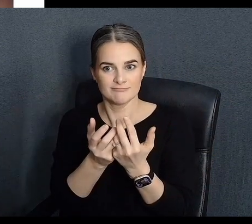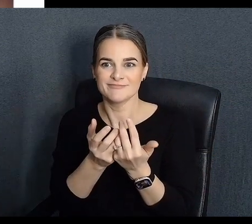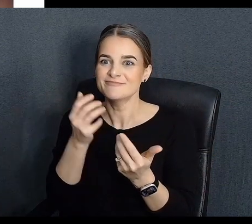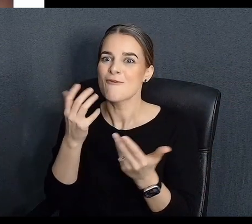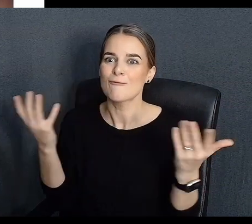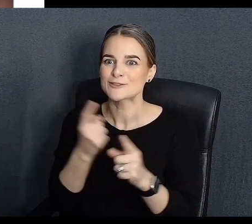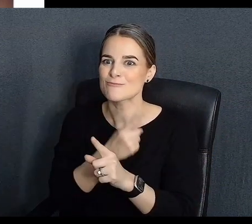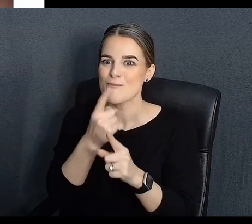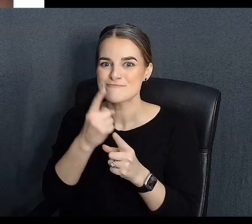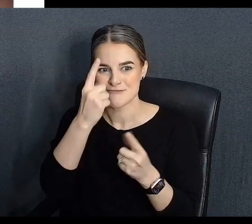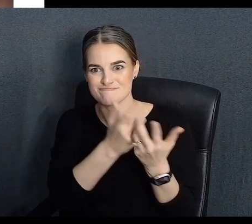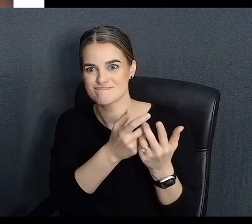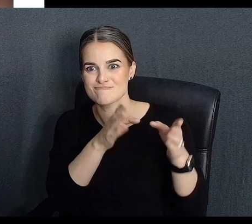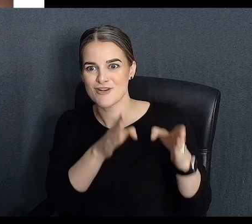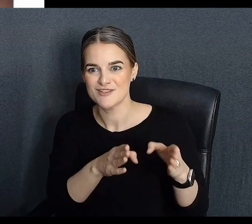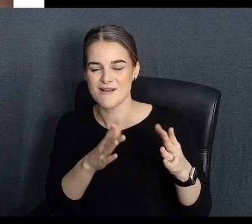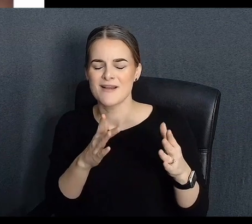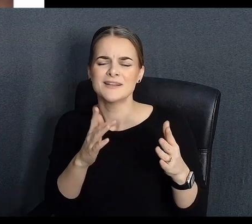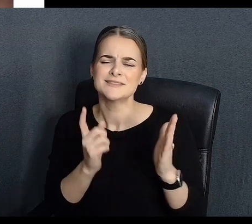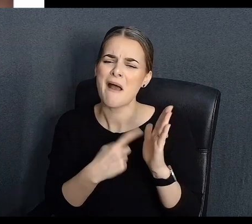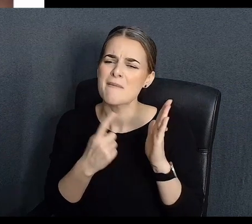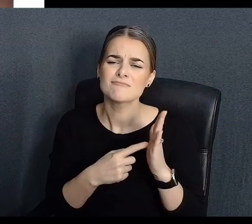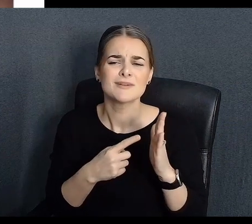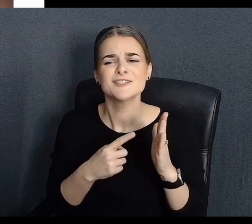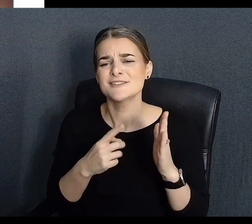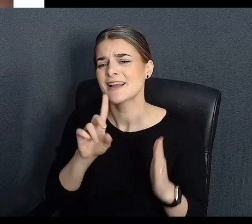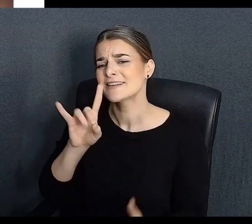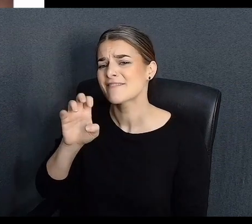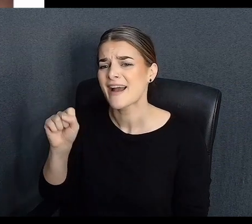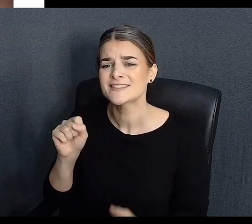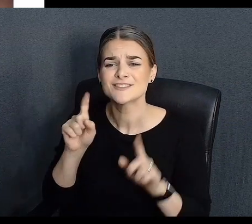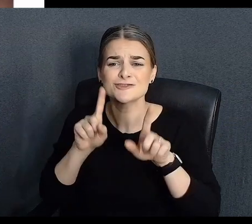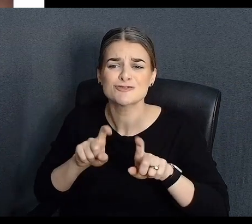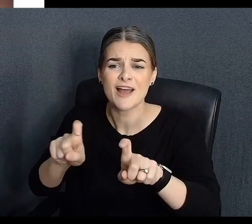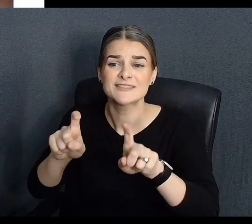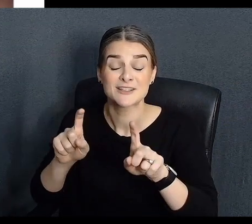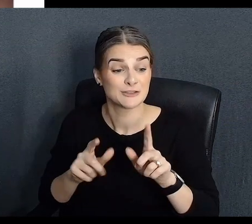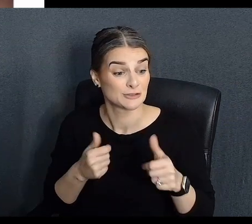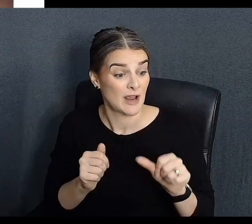Sometimes, in a lot of cases, that's through device trials. We might try out one, and it's great. Yay, perfect.